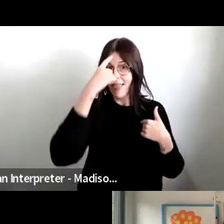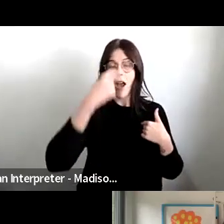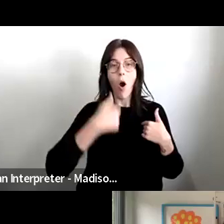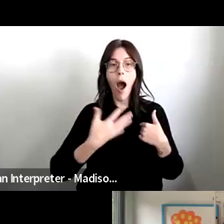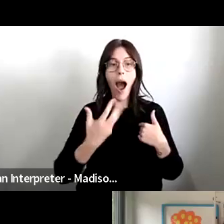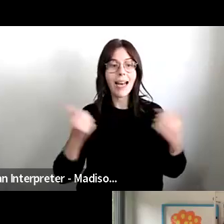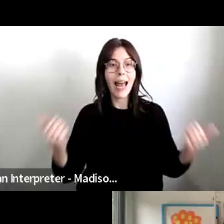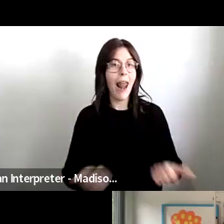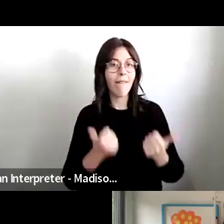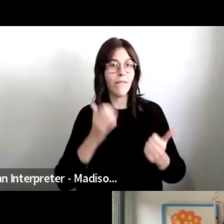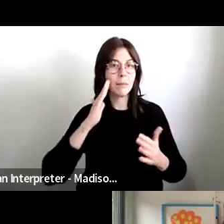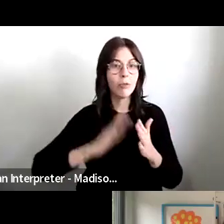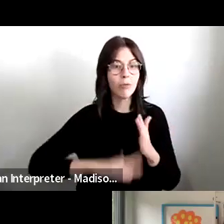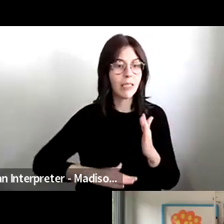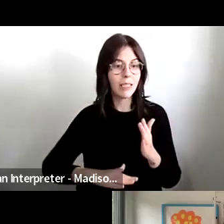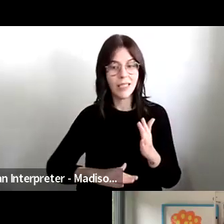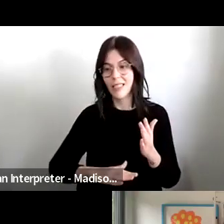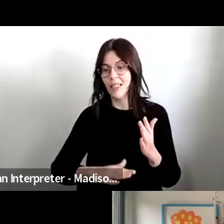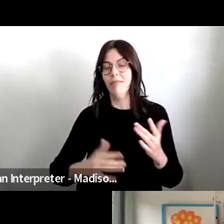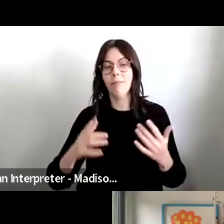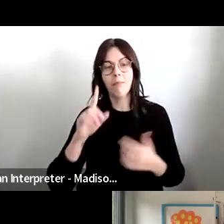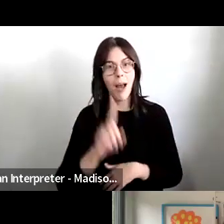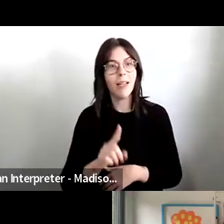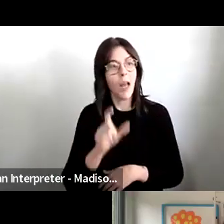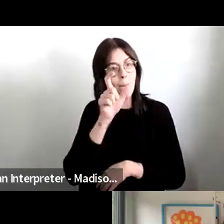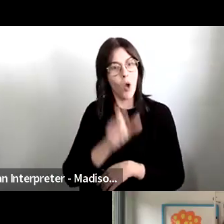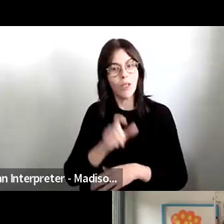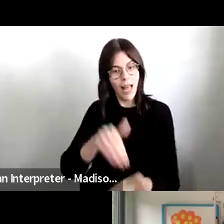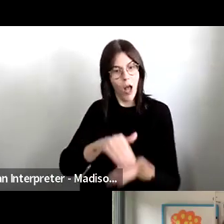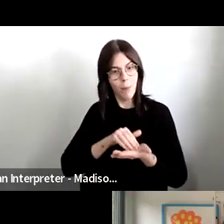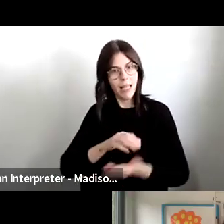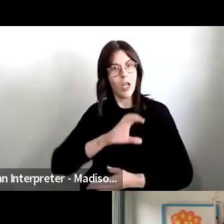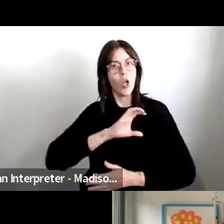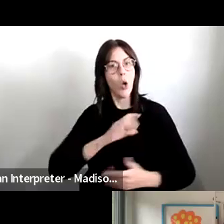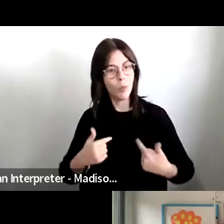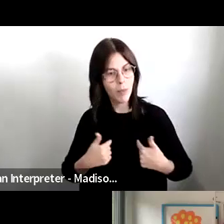round go through, and then at the next round someone back to me to go through. Attending a